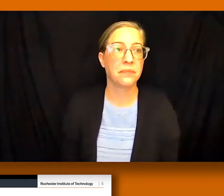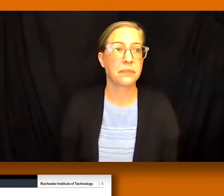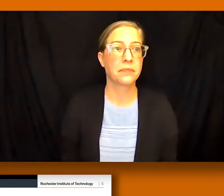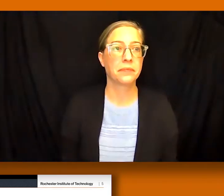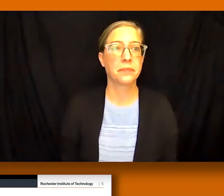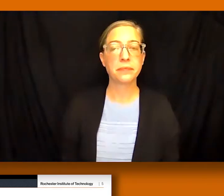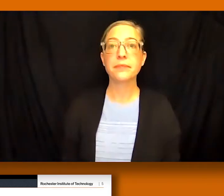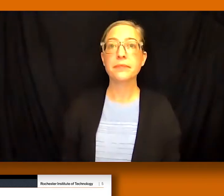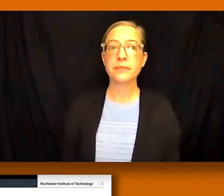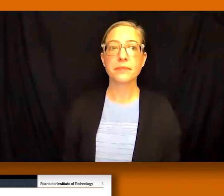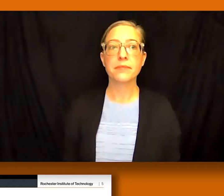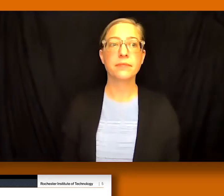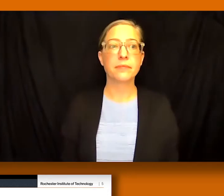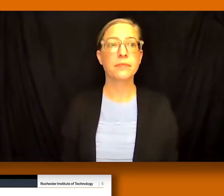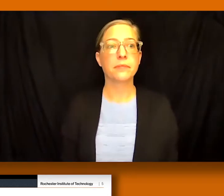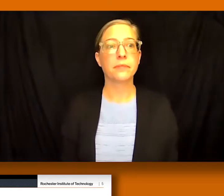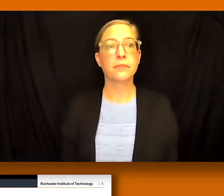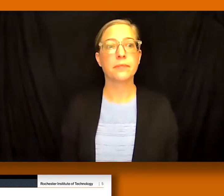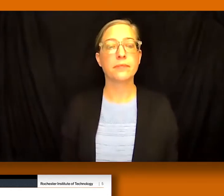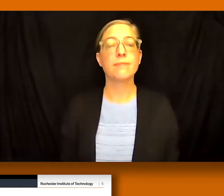I will help you build the sponsor-compliant budget